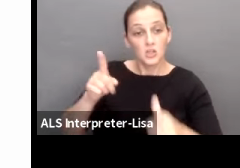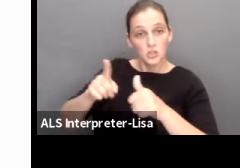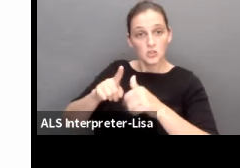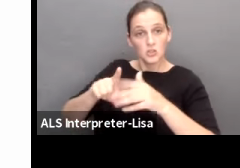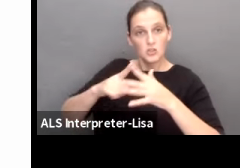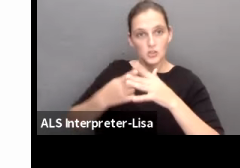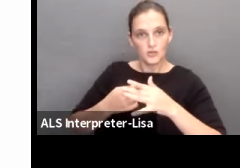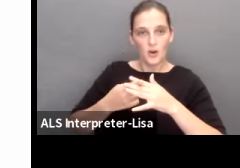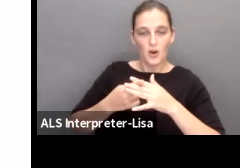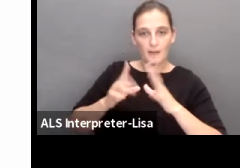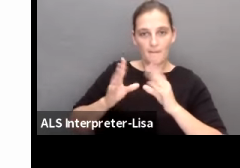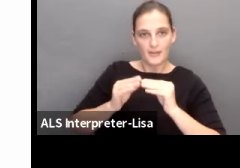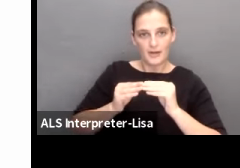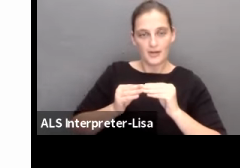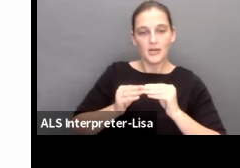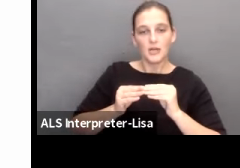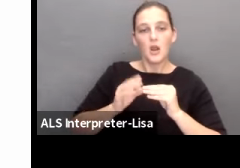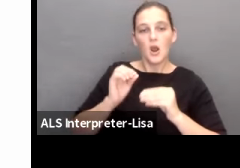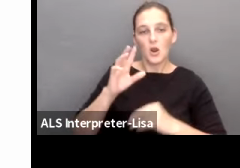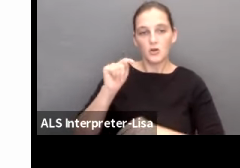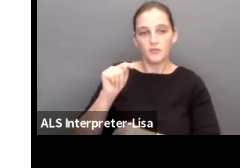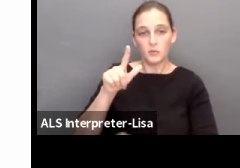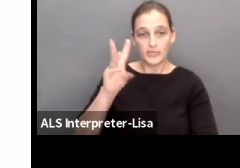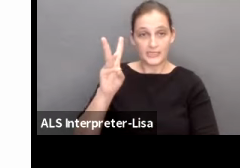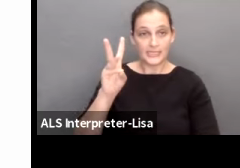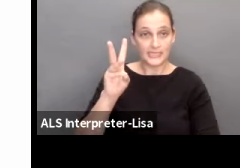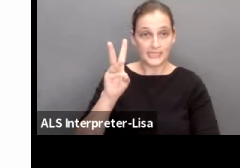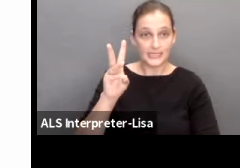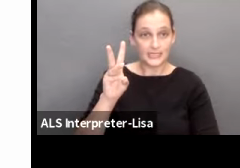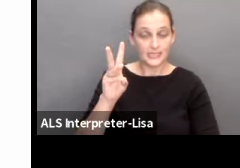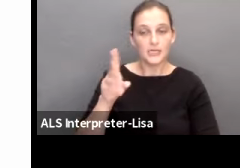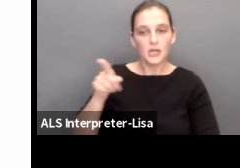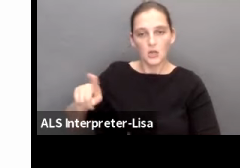several days in a row is October 26. And so that'll start the process, but like